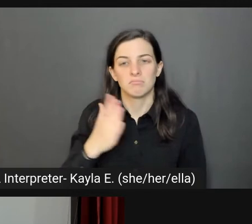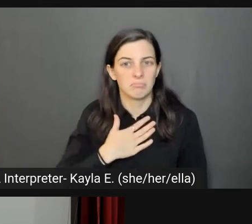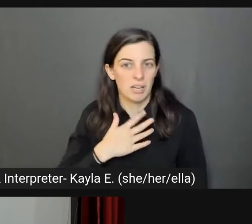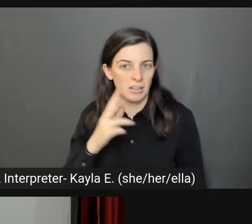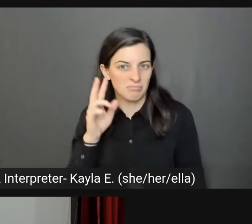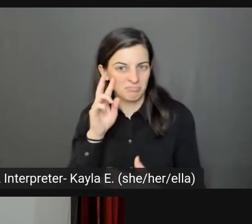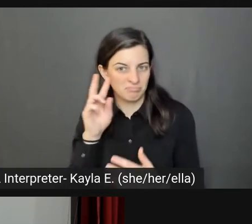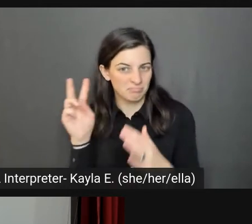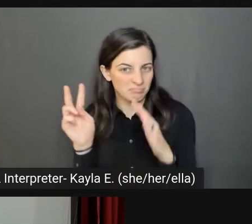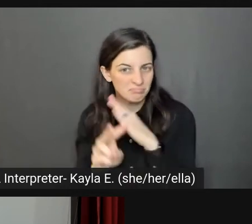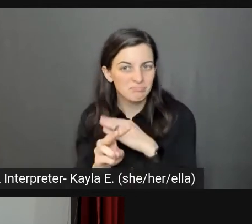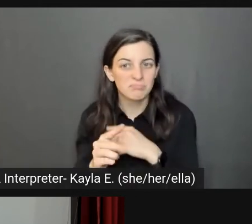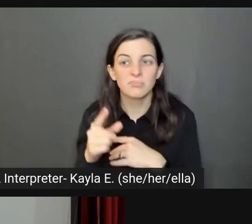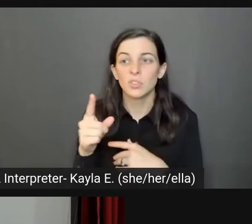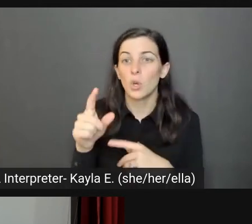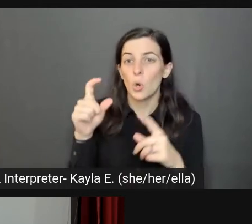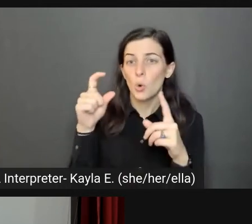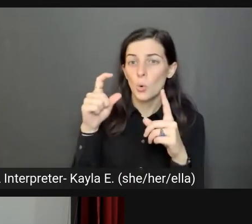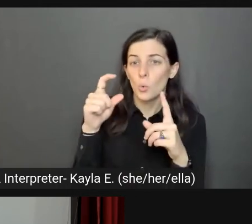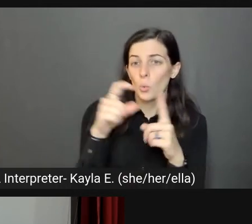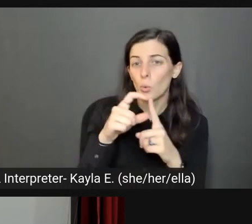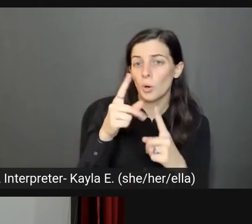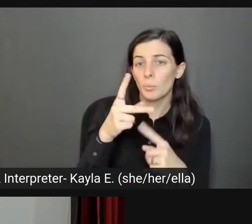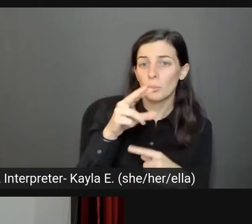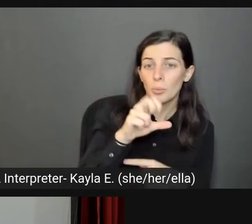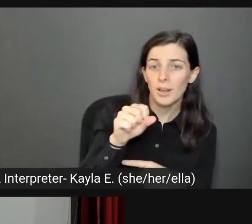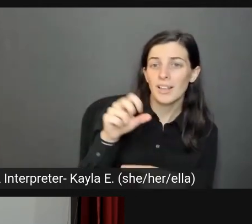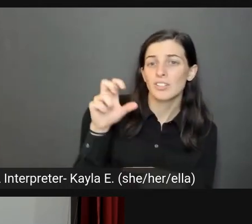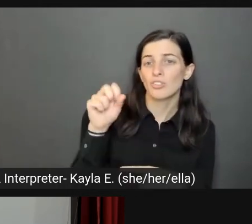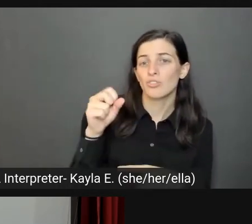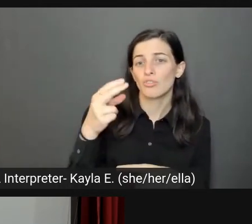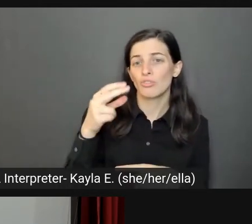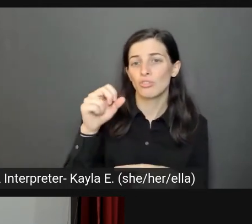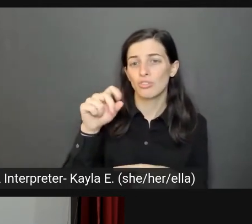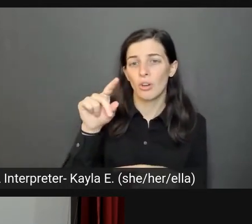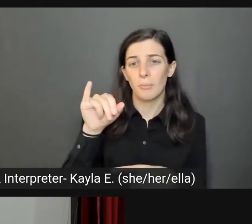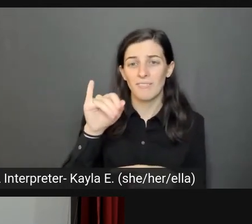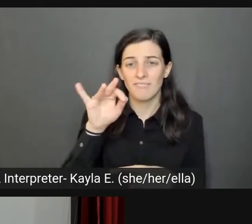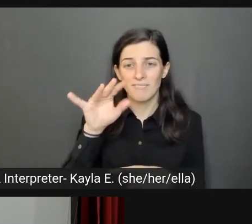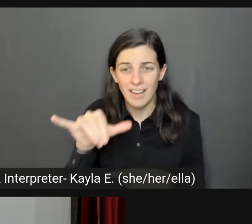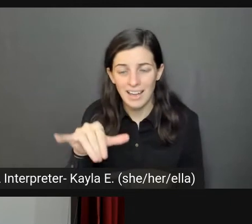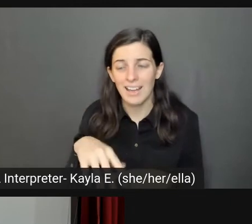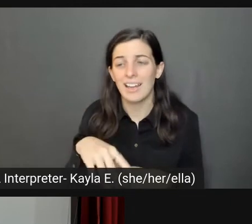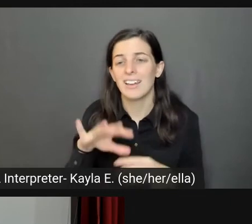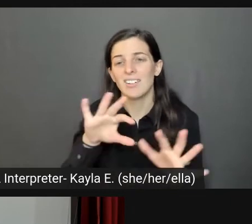and Shopify, and SAP, and Salesforce, all of the frameworks